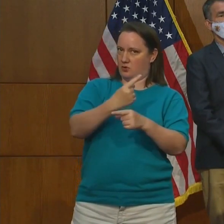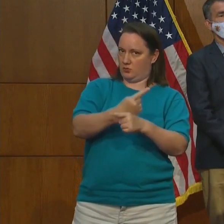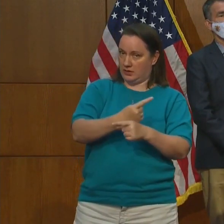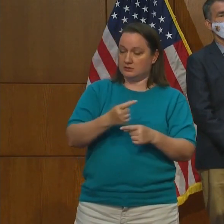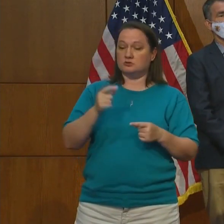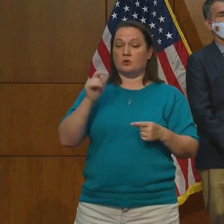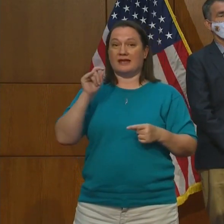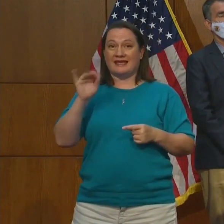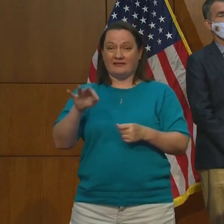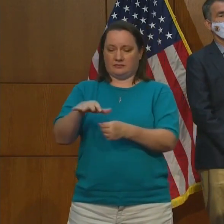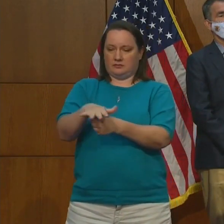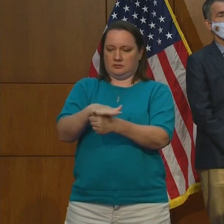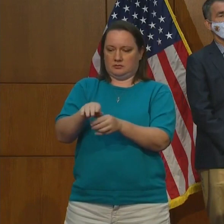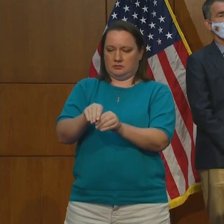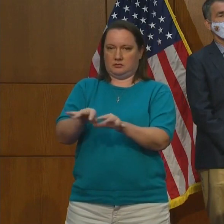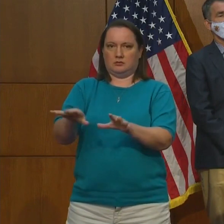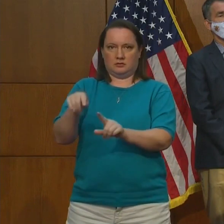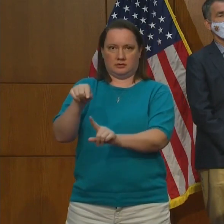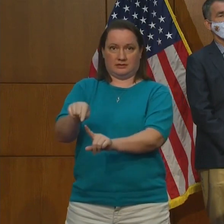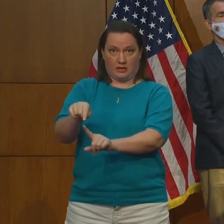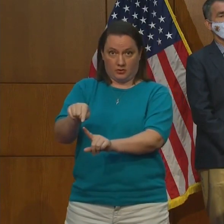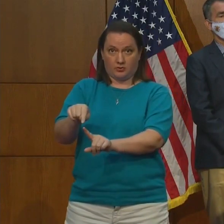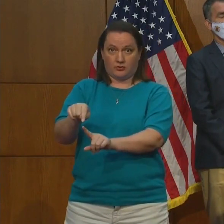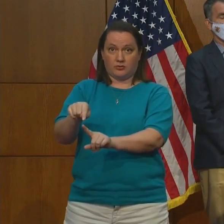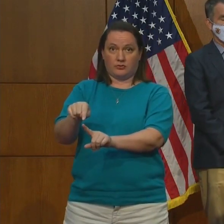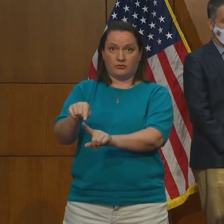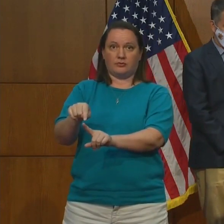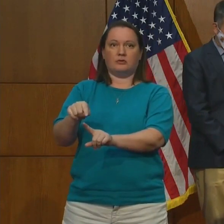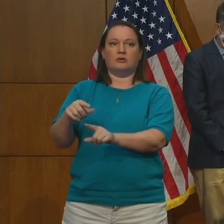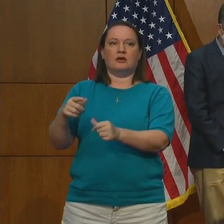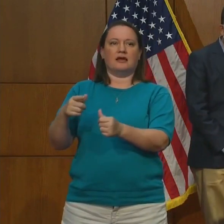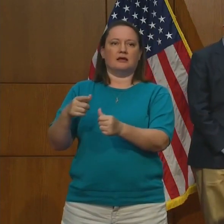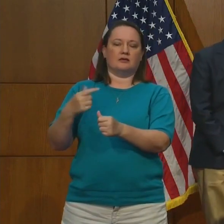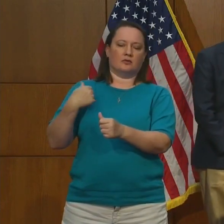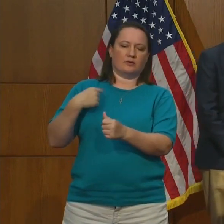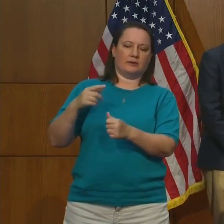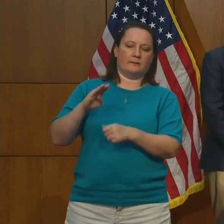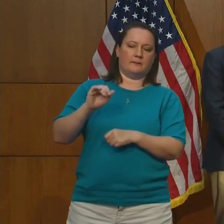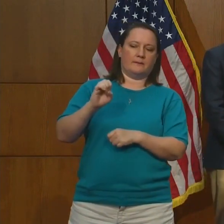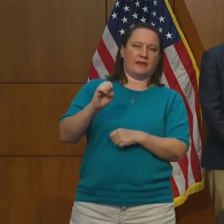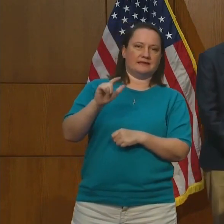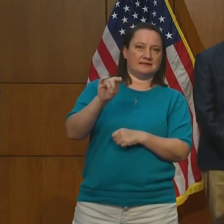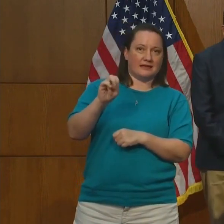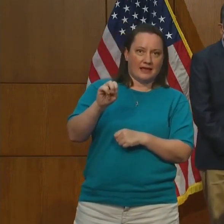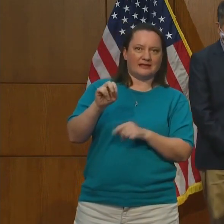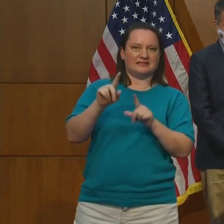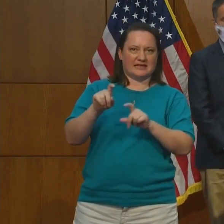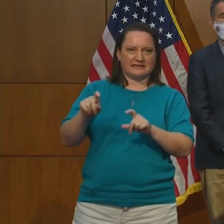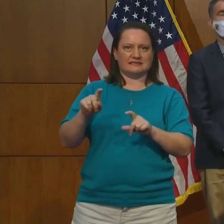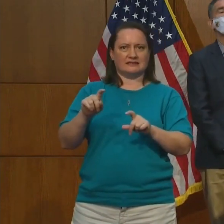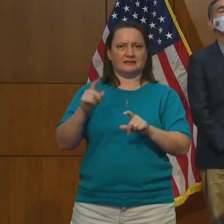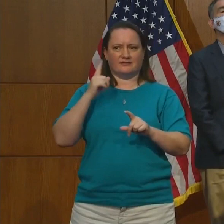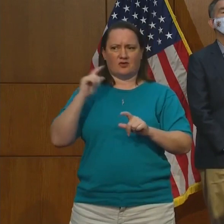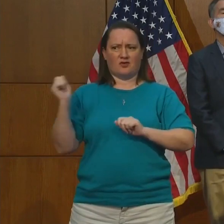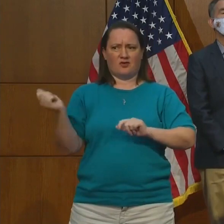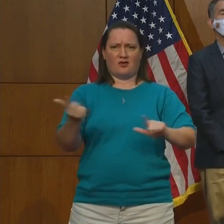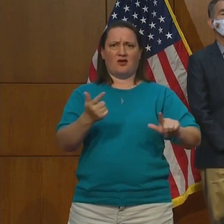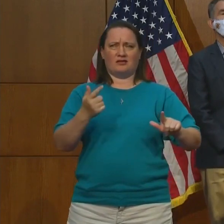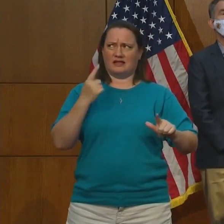IT SO IT'S WHEN THERE'S GUIDANCE AROUND WHEN THAT'S APPROPRIATE SO OBVIOUSLY IT'S WHERE THERE'S OUTBREAKS